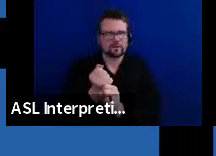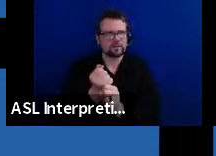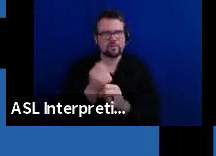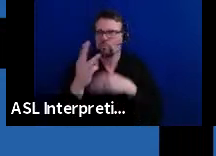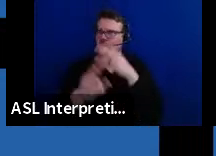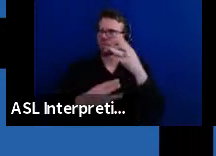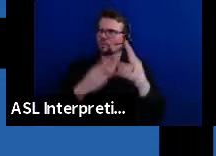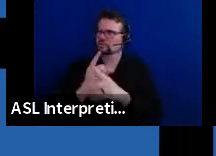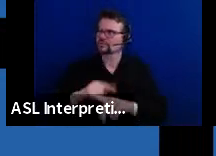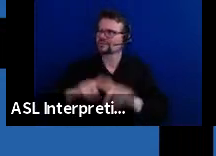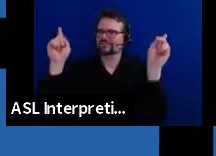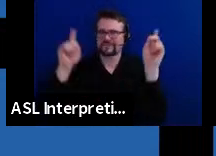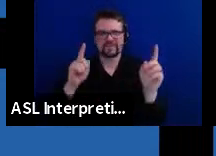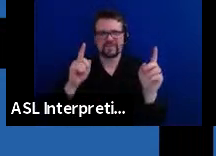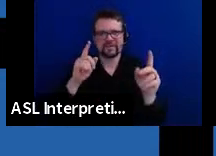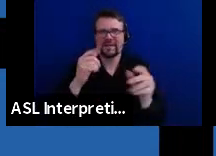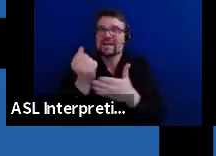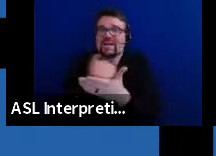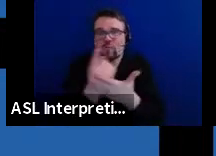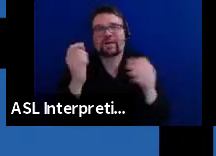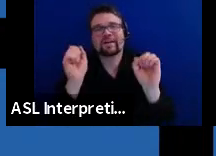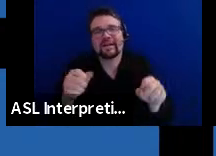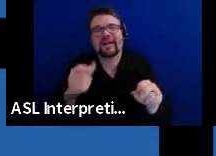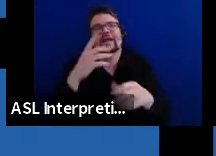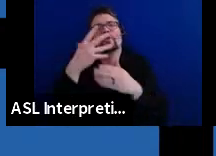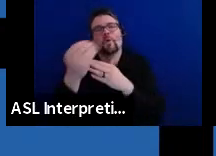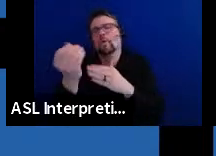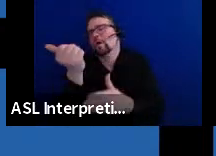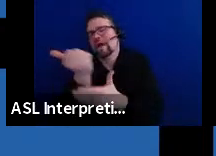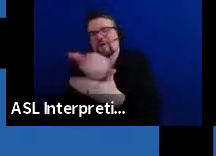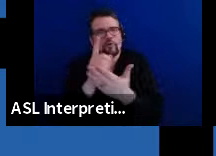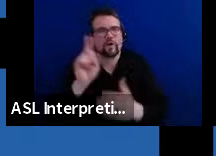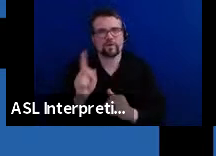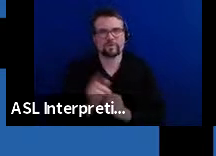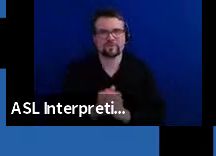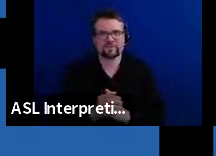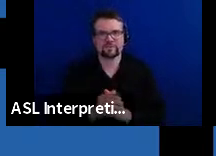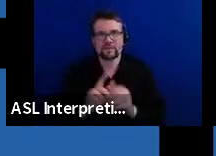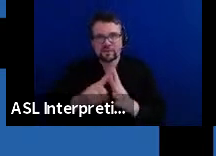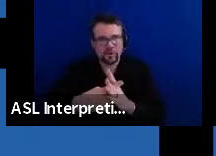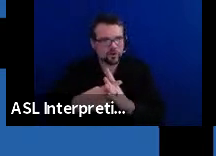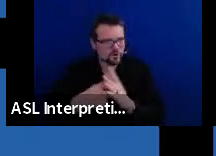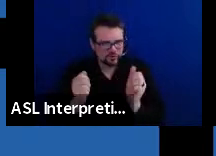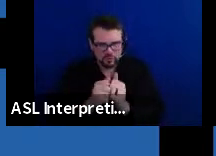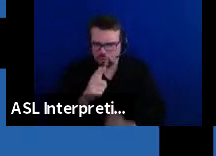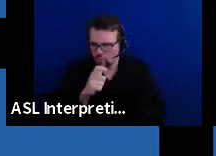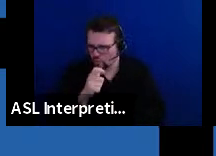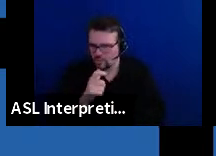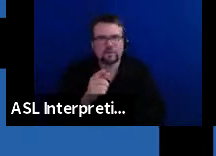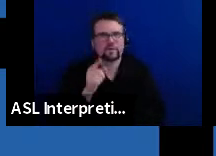ULTIMATELY, IT STARTS WITH EACH OF US. WE HAVE MENTIONED THE STATISTIC. ONE IN FIVE CANADIANS IS